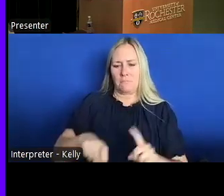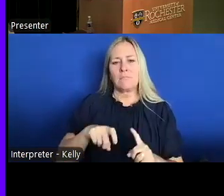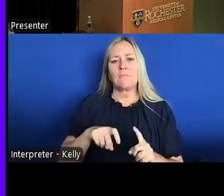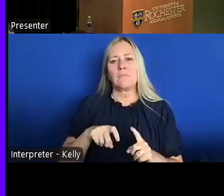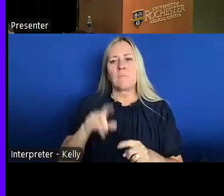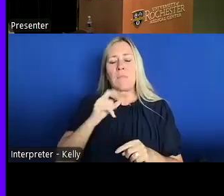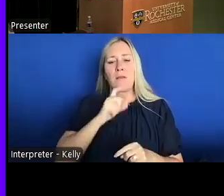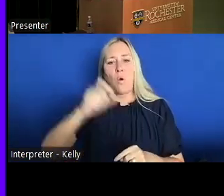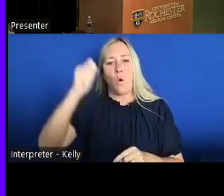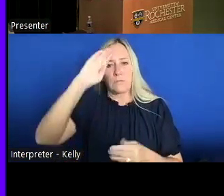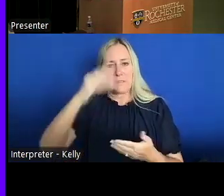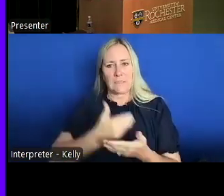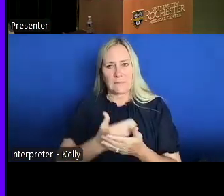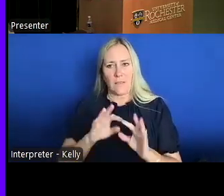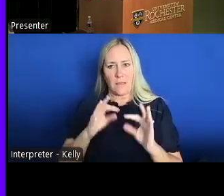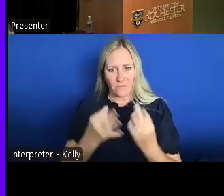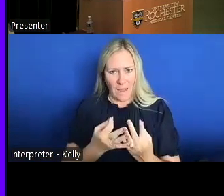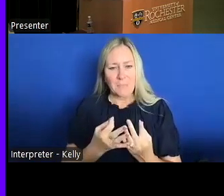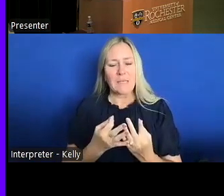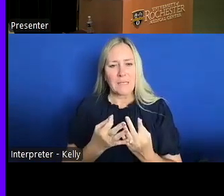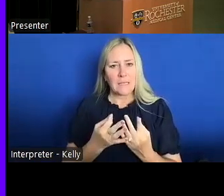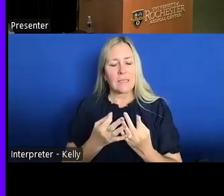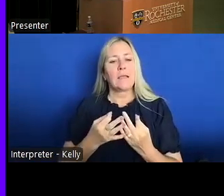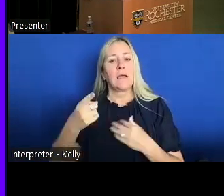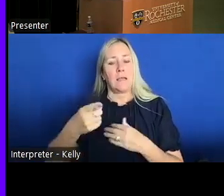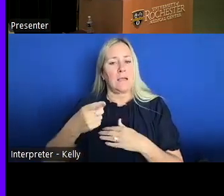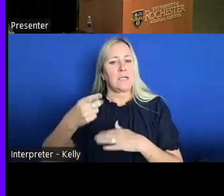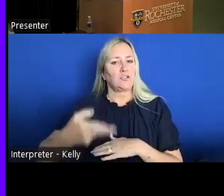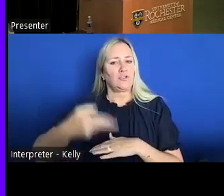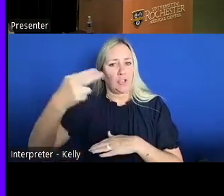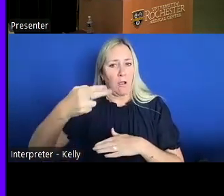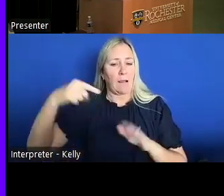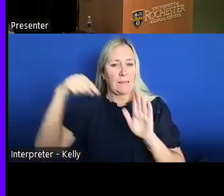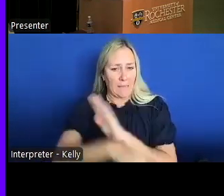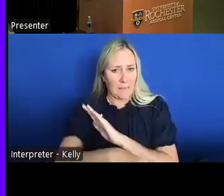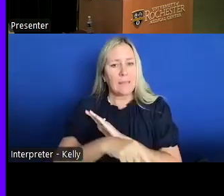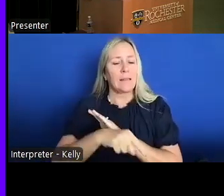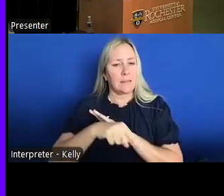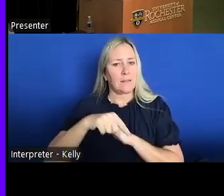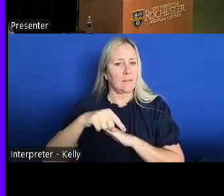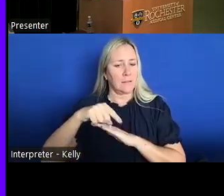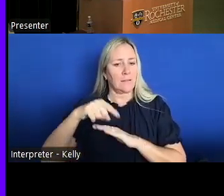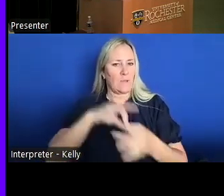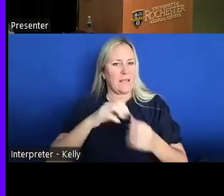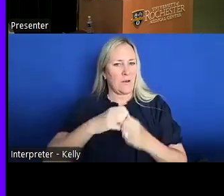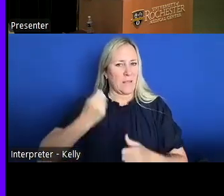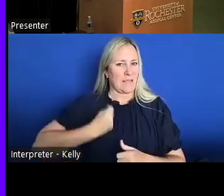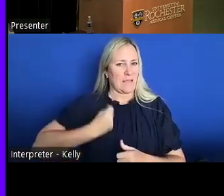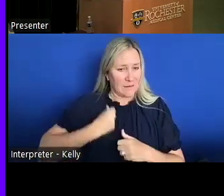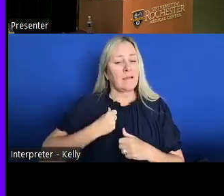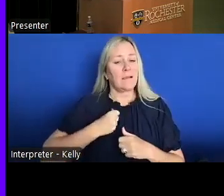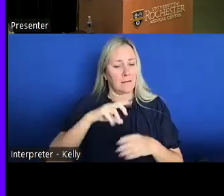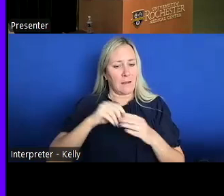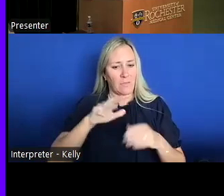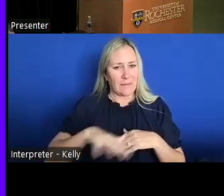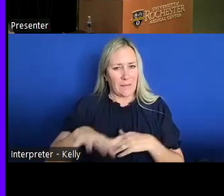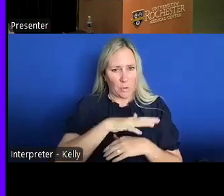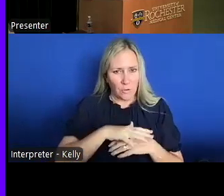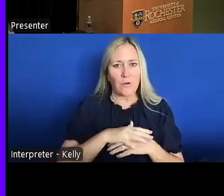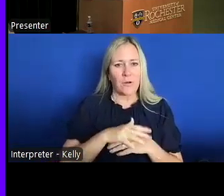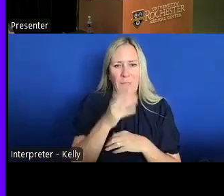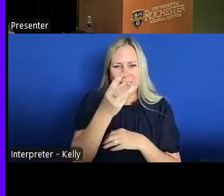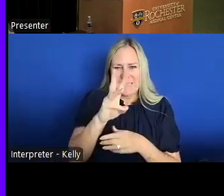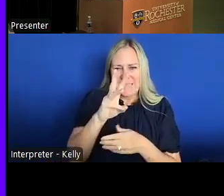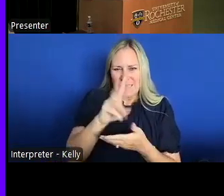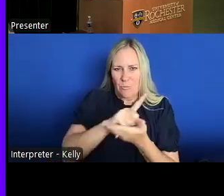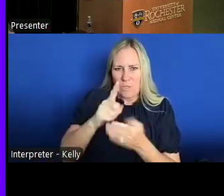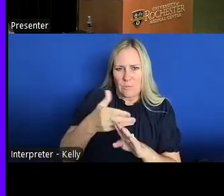killed 16 weeks earlier uh in gang fighting in the neighborhood um and um it was it was heartbreaking